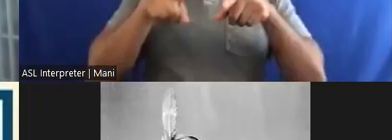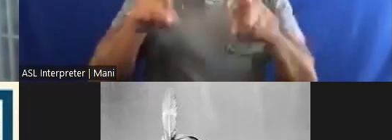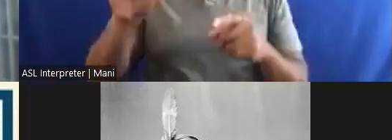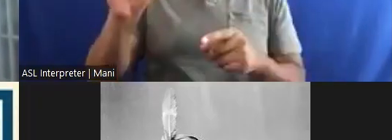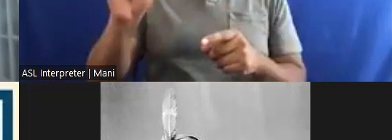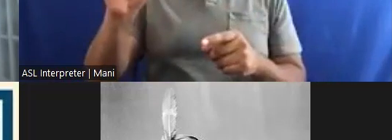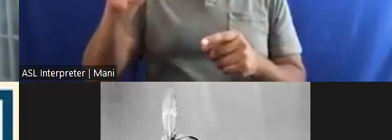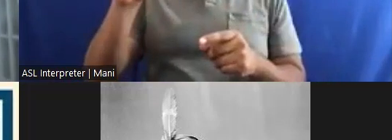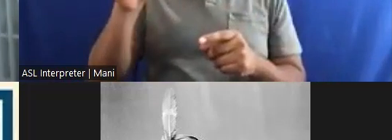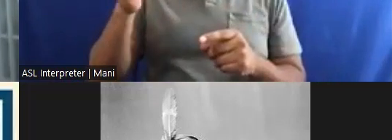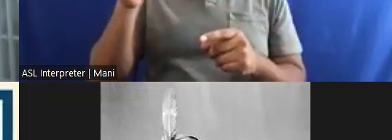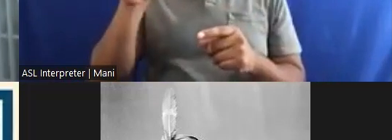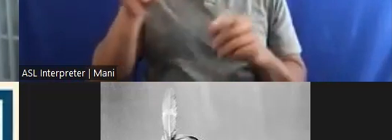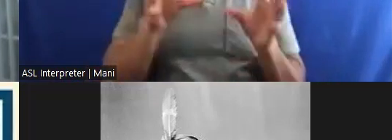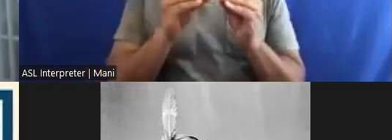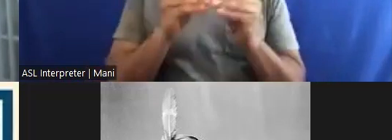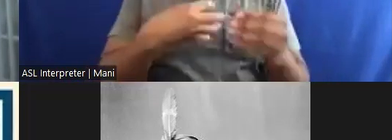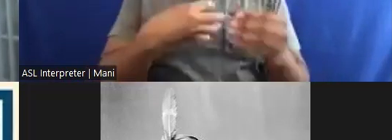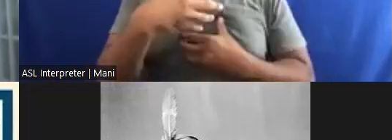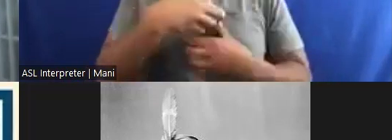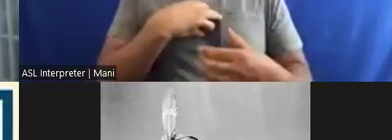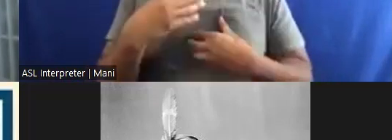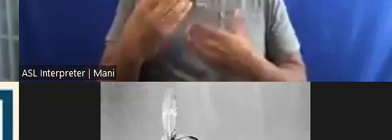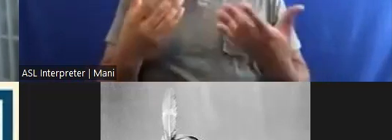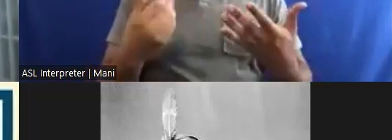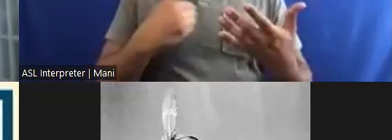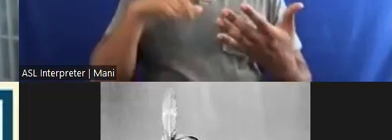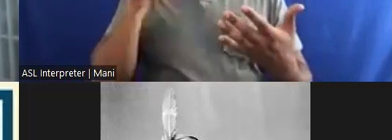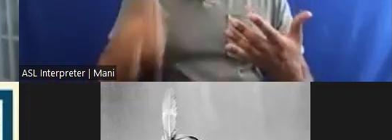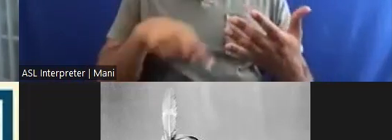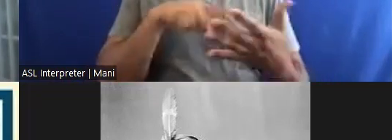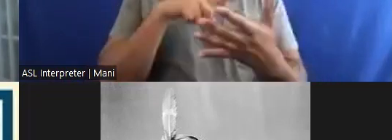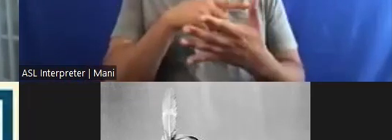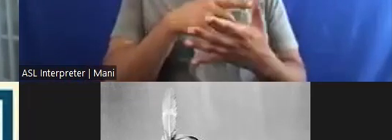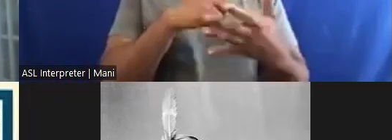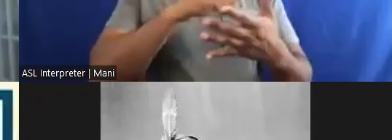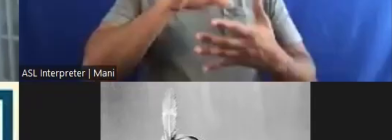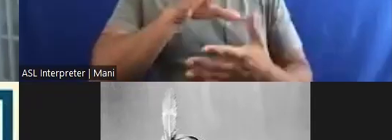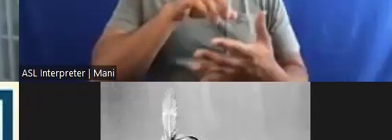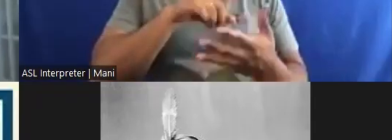like at that, by the fifth hoop that I have to go through, I don't want to do it anymore.